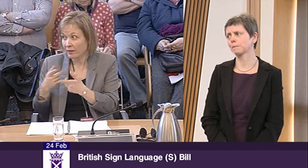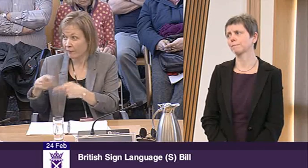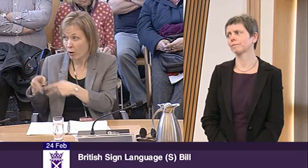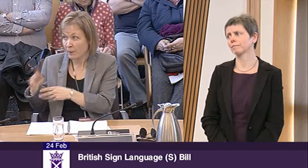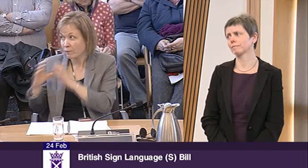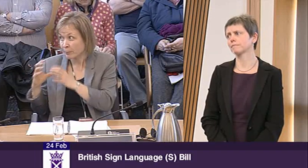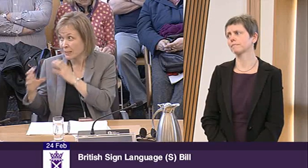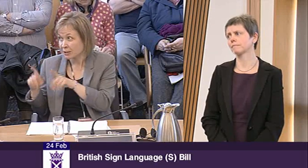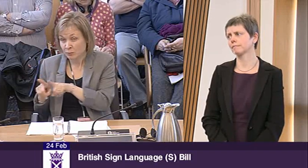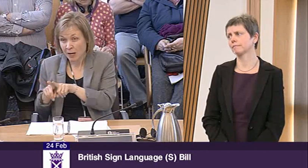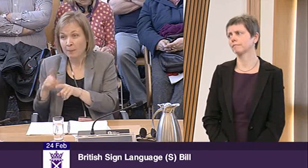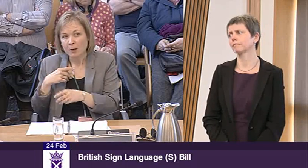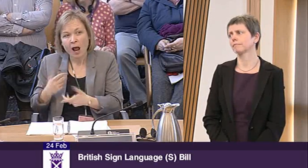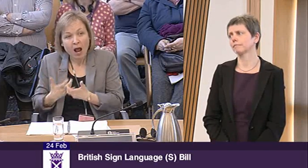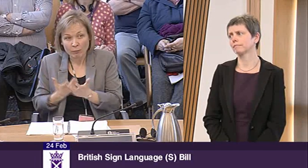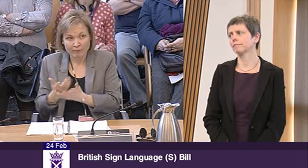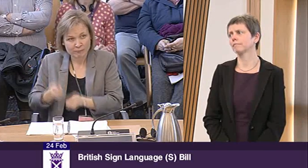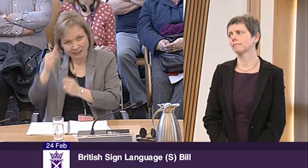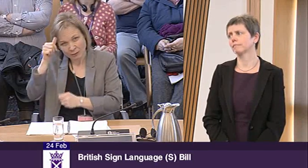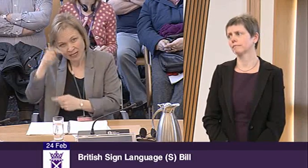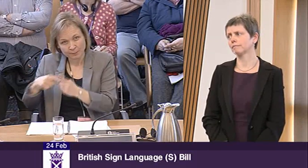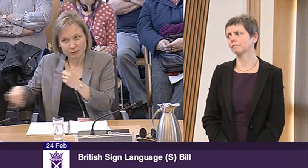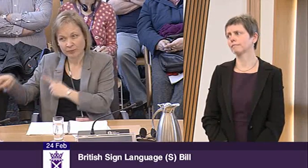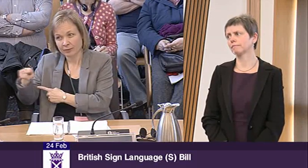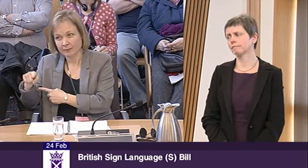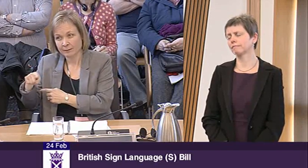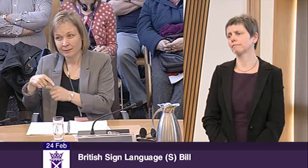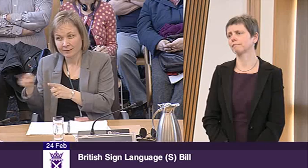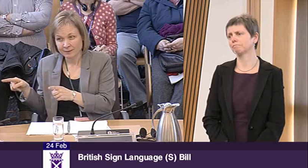of provision. I think that it will be positive for them because, as we raise awareness of